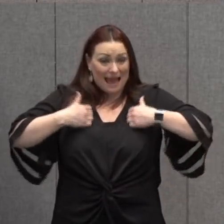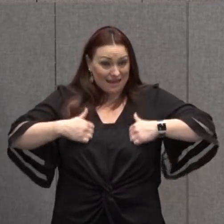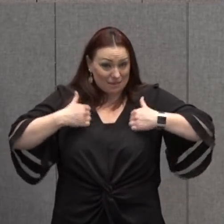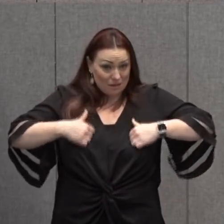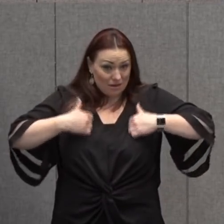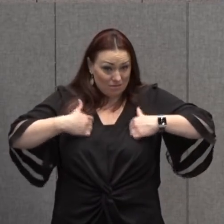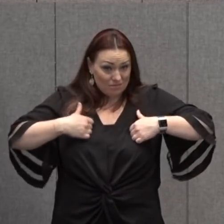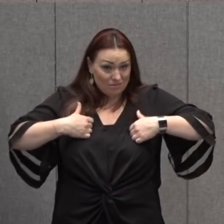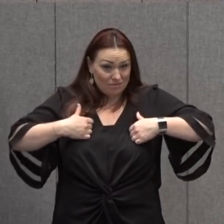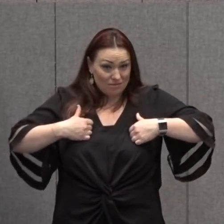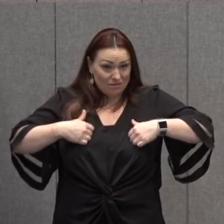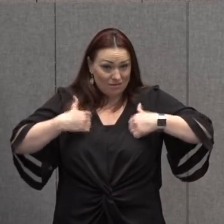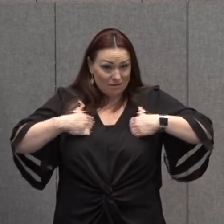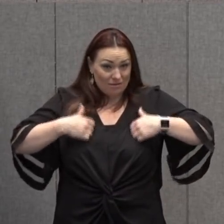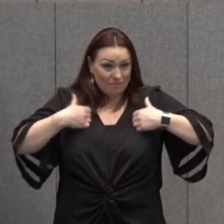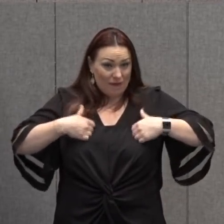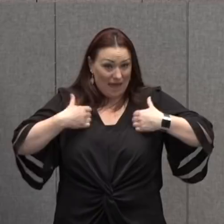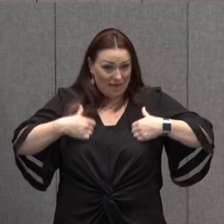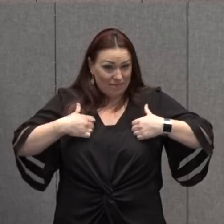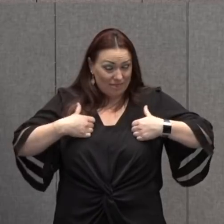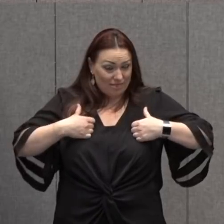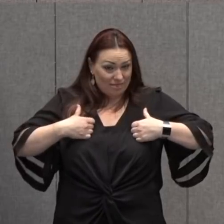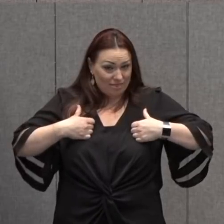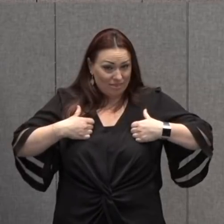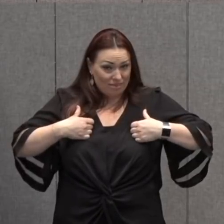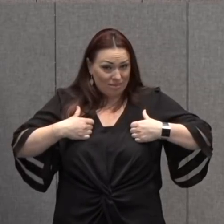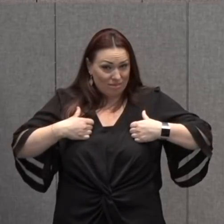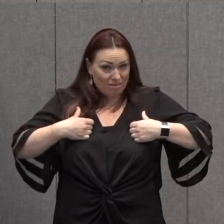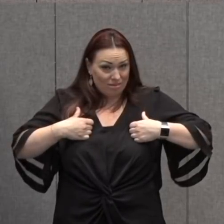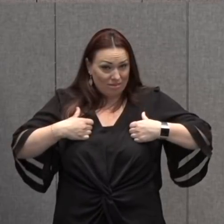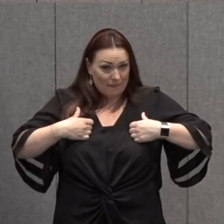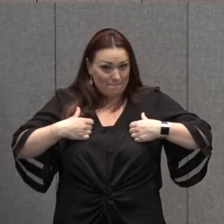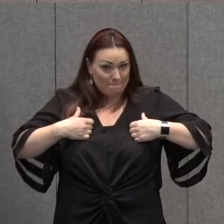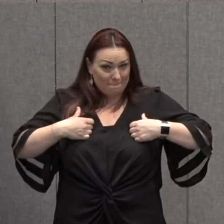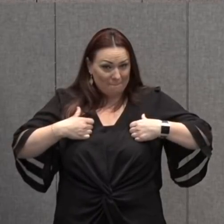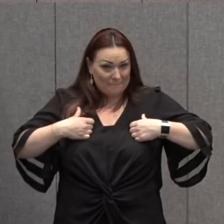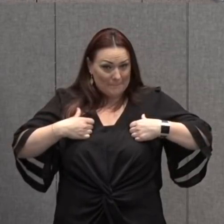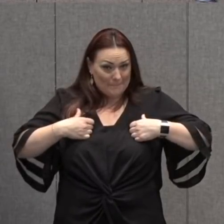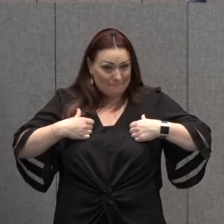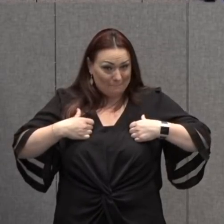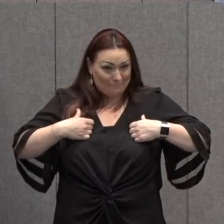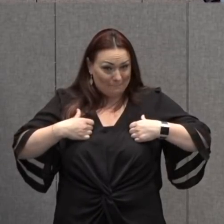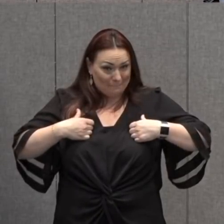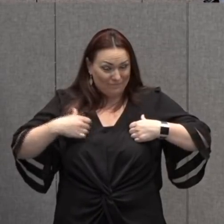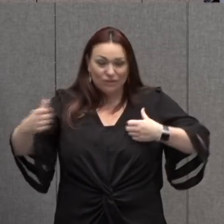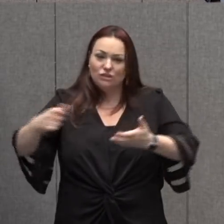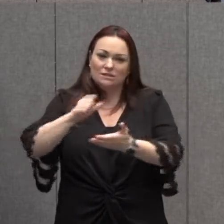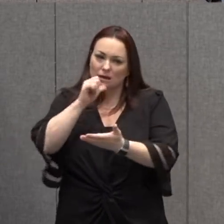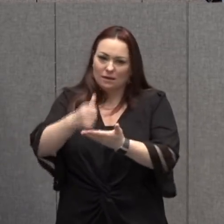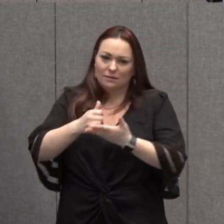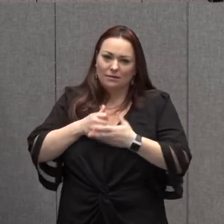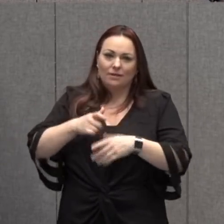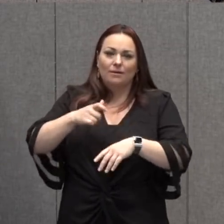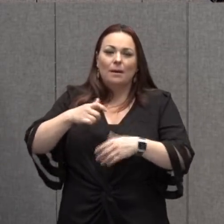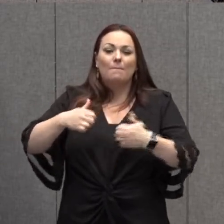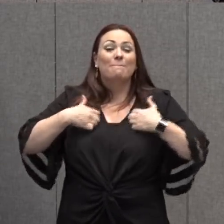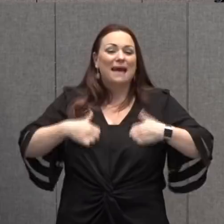Bath, bath (chuckles) she's not gonna help me. Time, bath time.